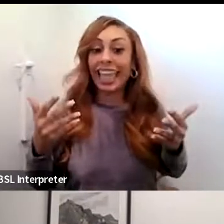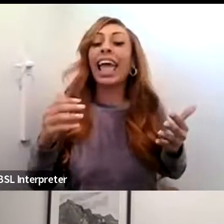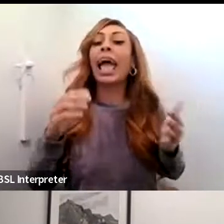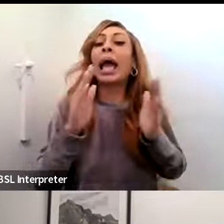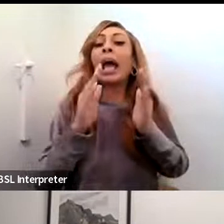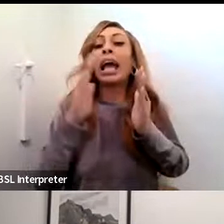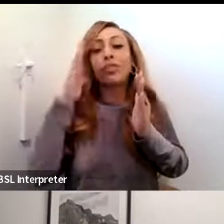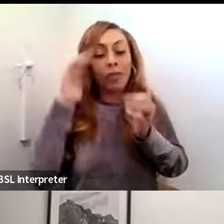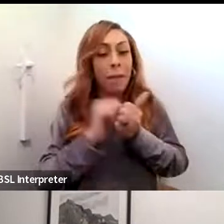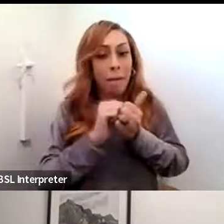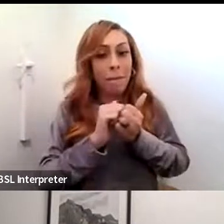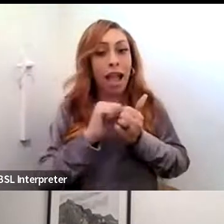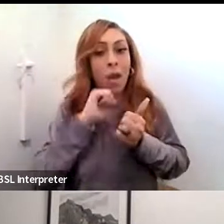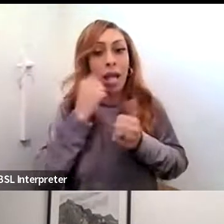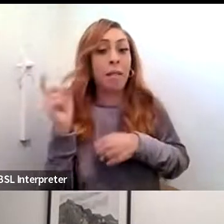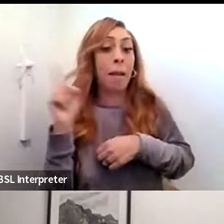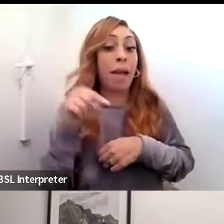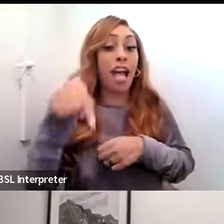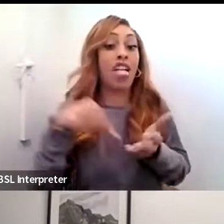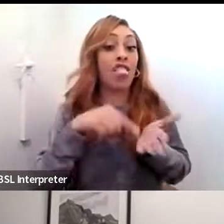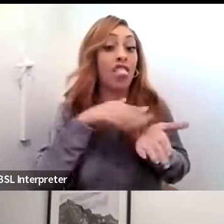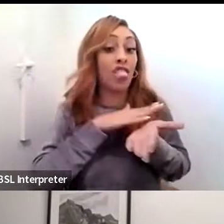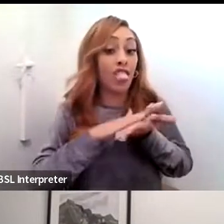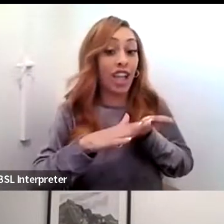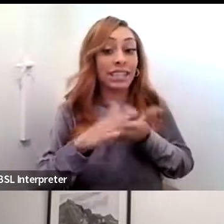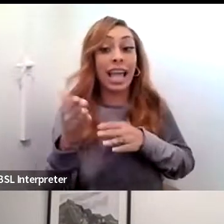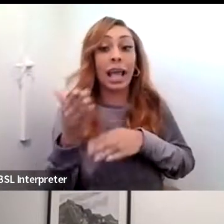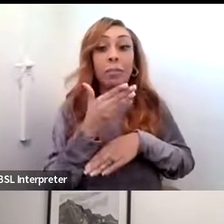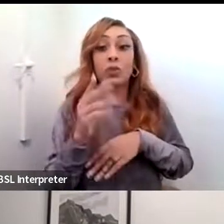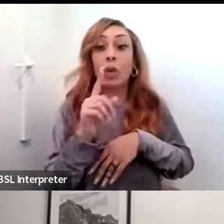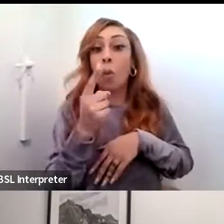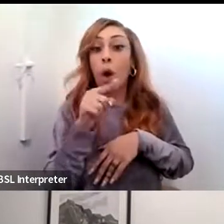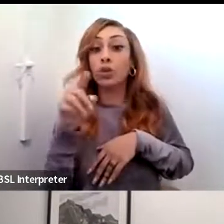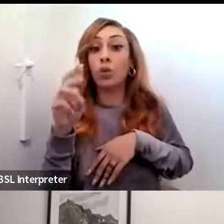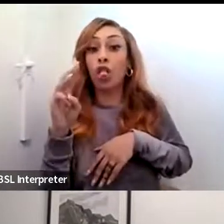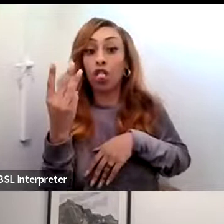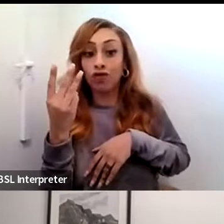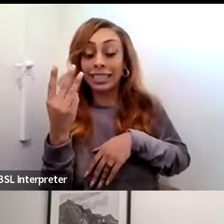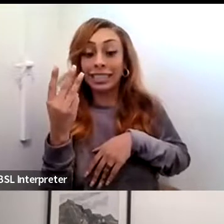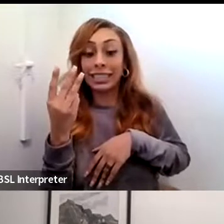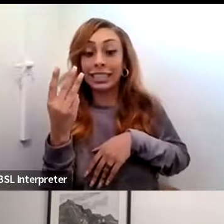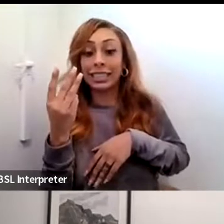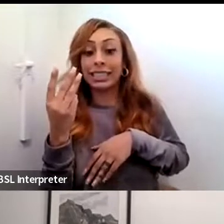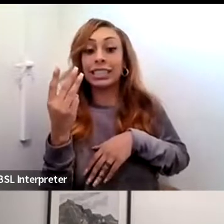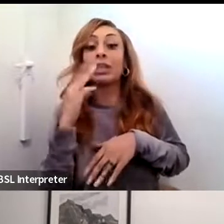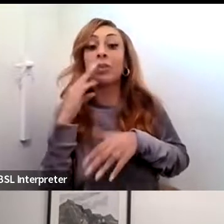we will be back on Thursday, on Thursday, between 1.00 and 3.00 pm UK time, where we will be joined by some more guests